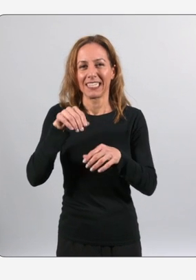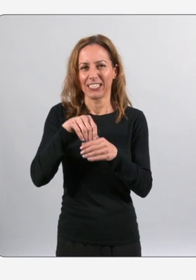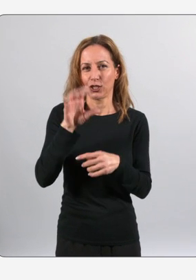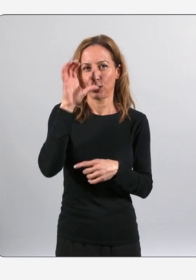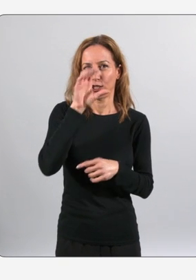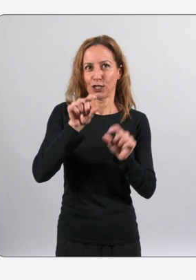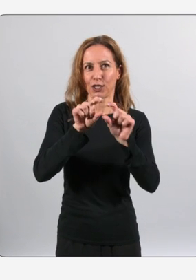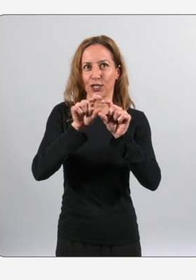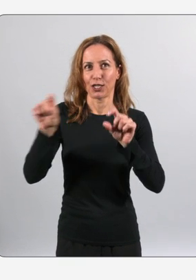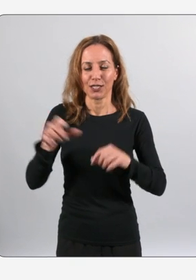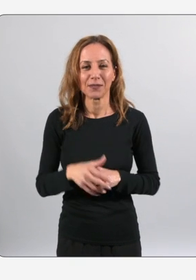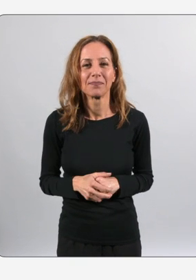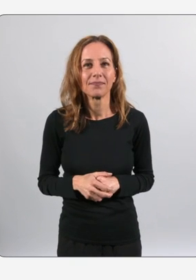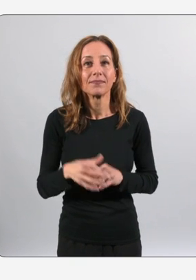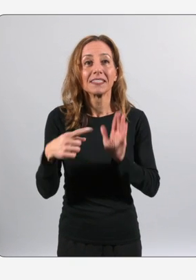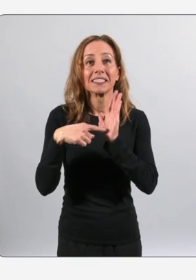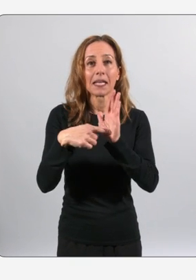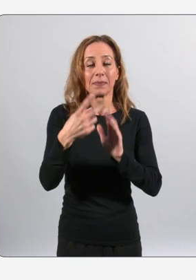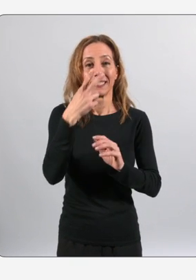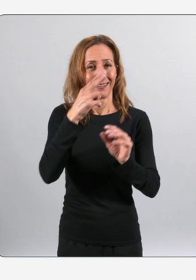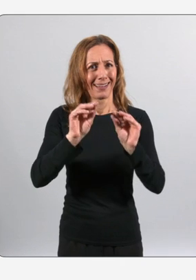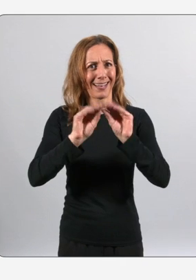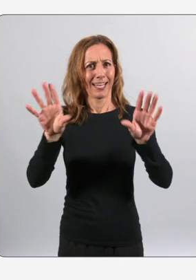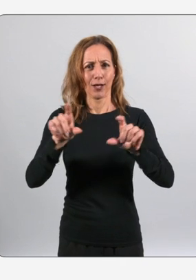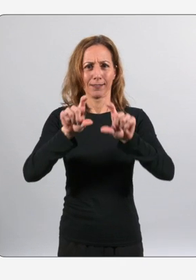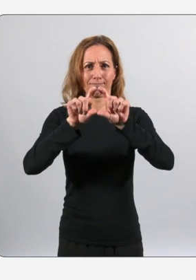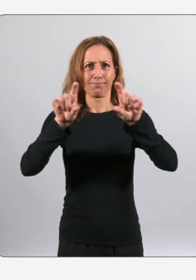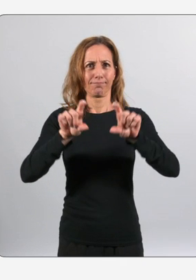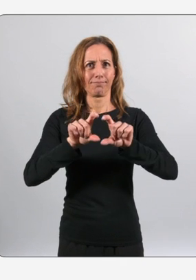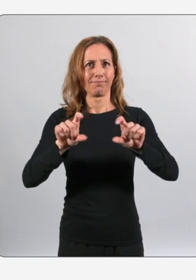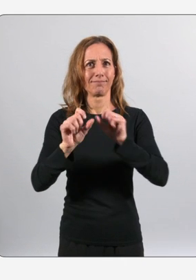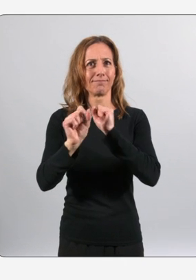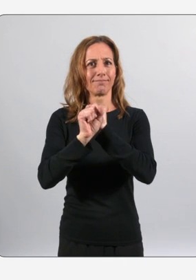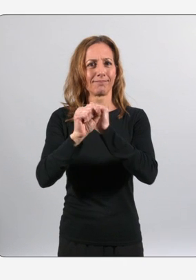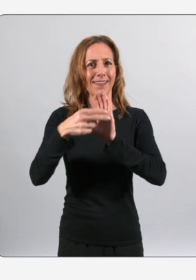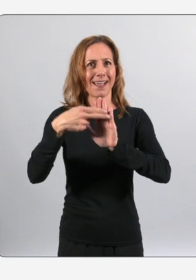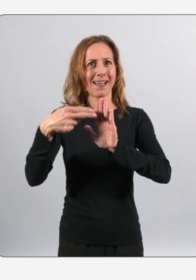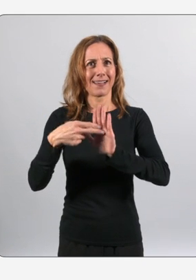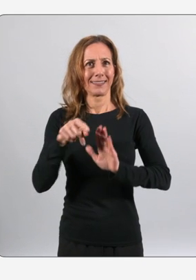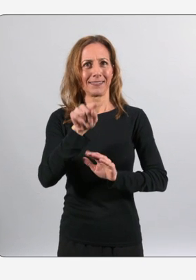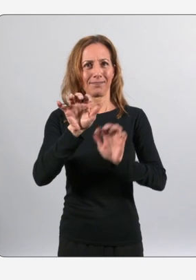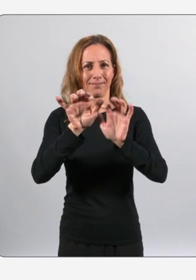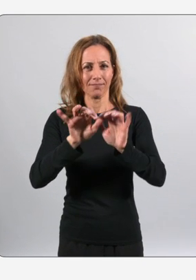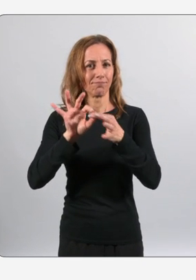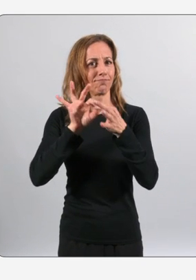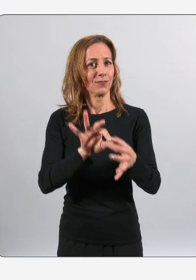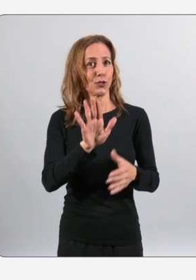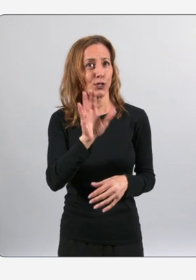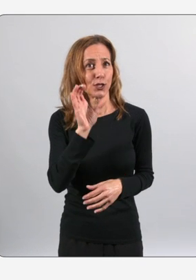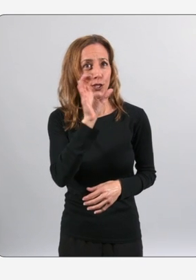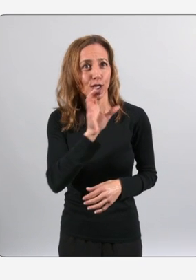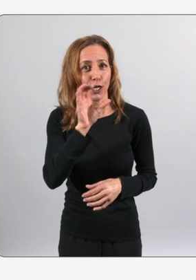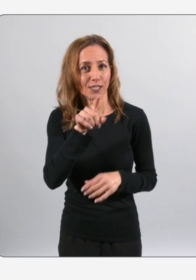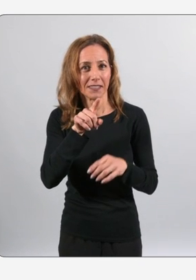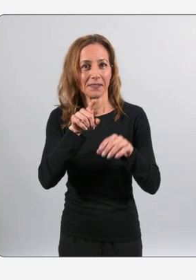you see clearly labeled text ads relevant to your search right above the AI powered snapshot.